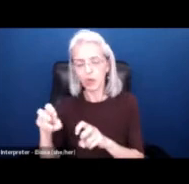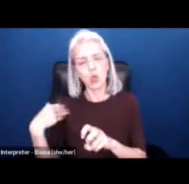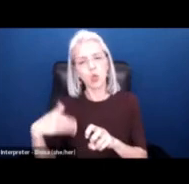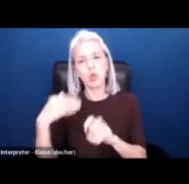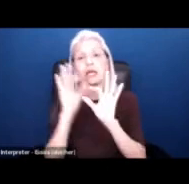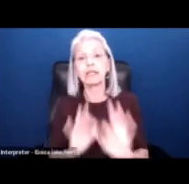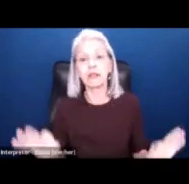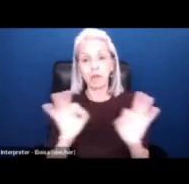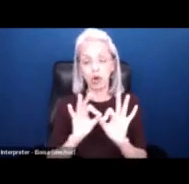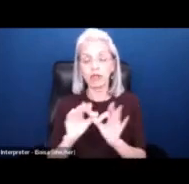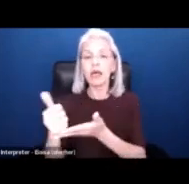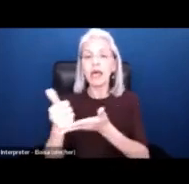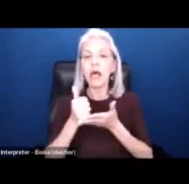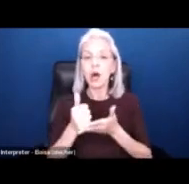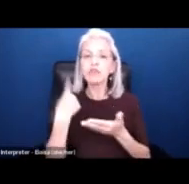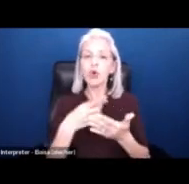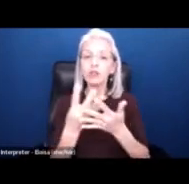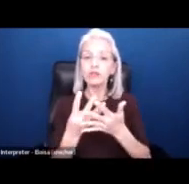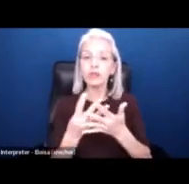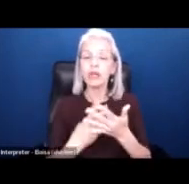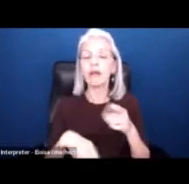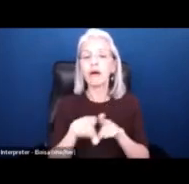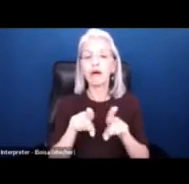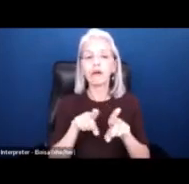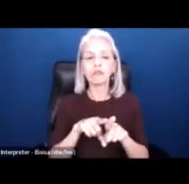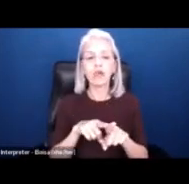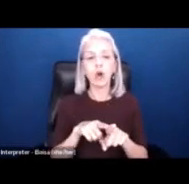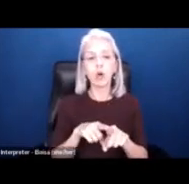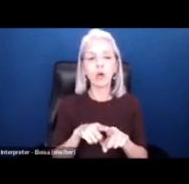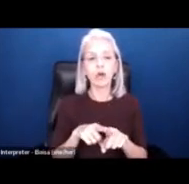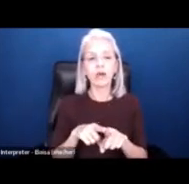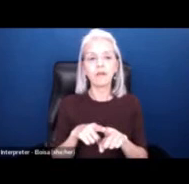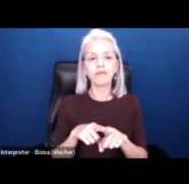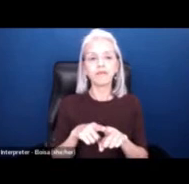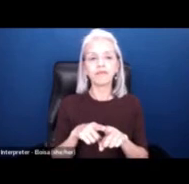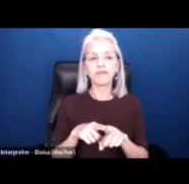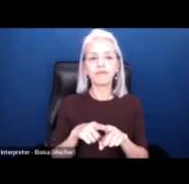helpful for screening but also for trending and tracking the